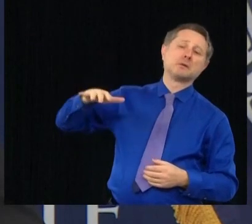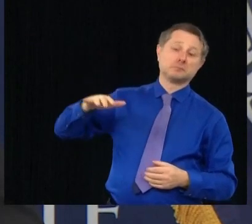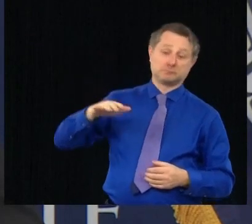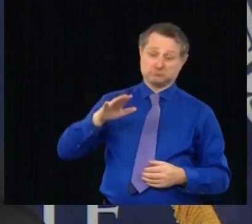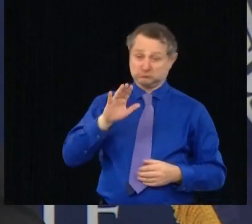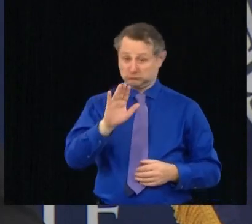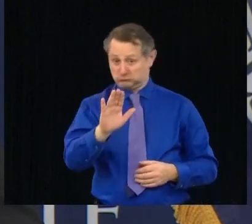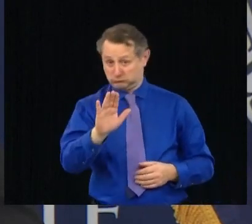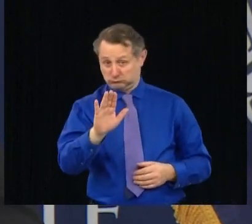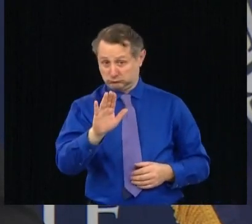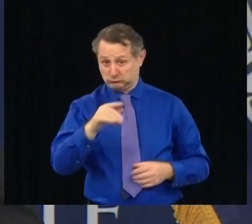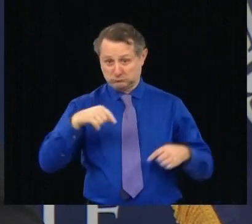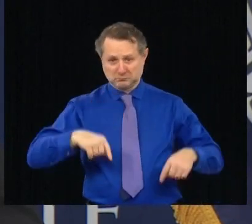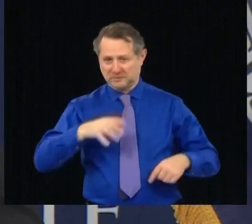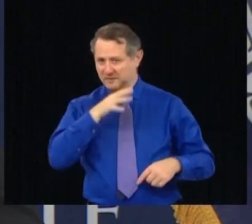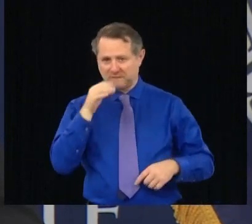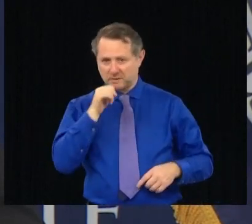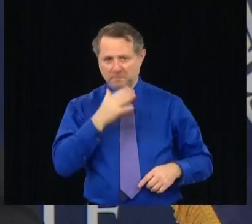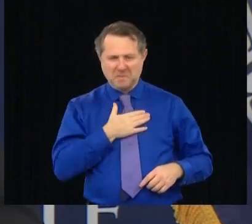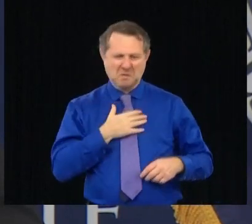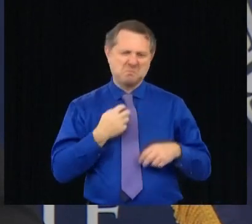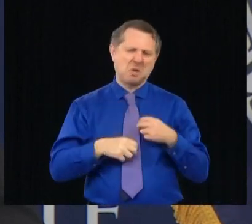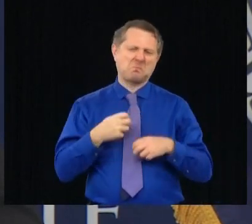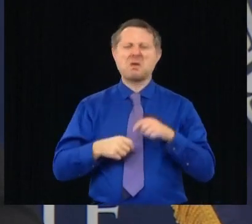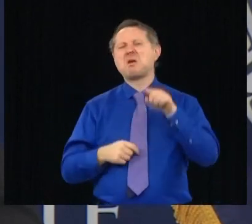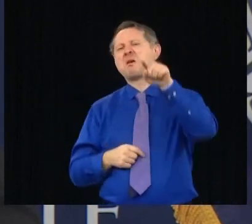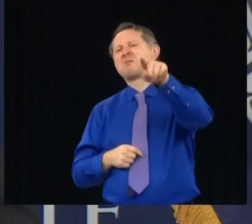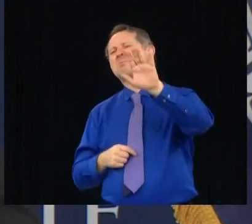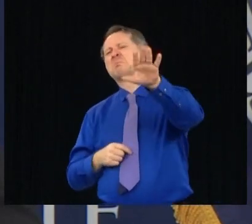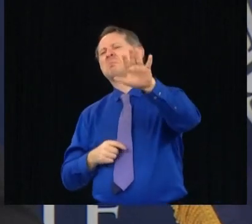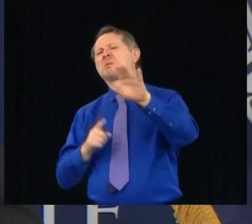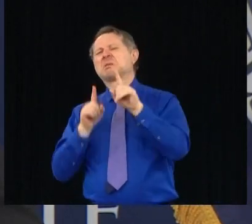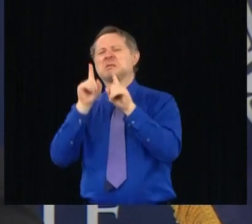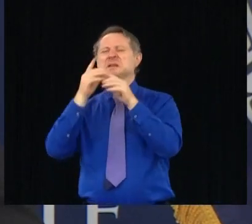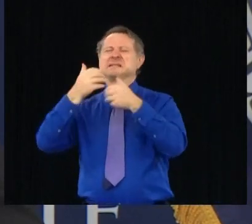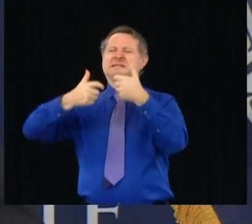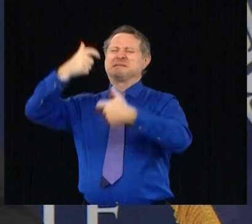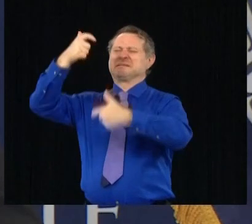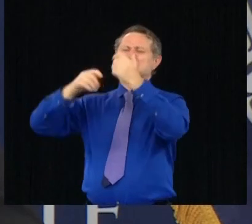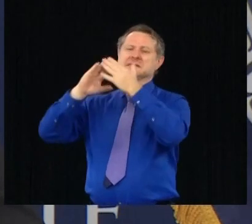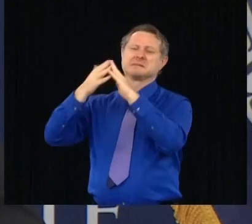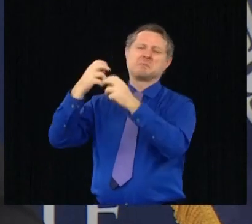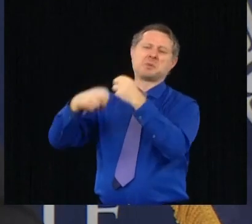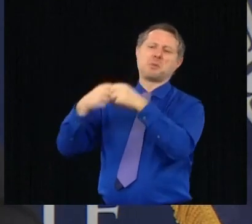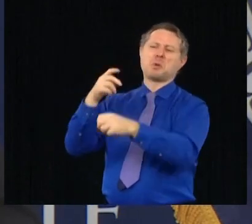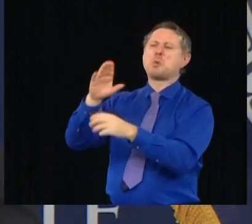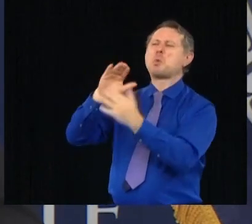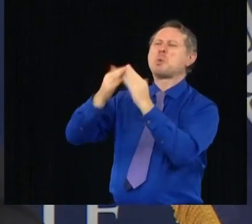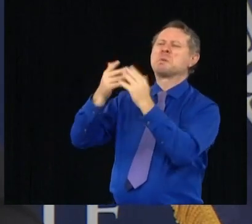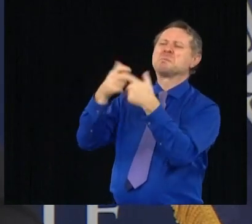PEOPLE TO SAY IN MORE RURAL COMMUNITIES, WELL, THIS IS NOT OUR PROBLEM, RIGHT?H<<0g1@IóWm: